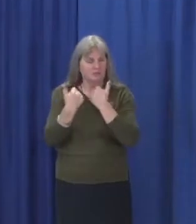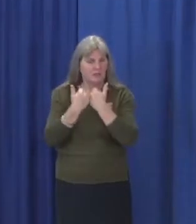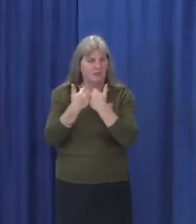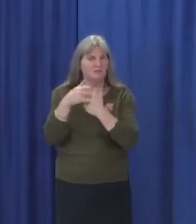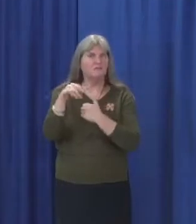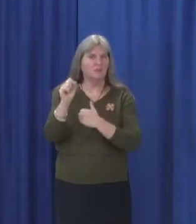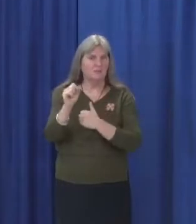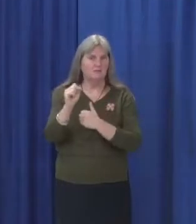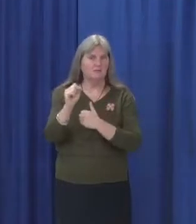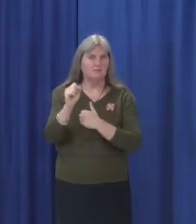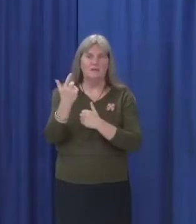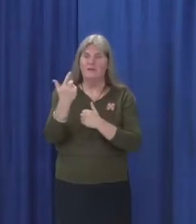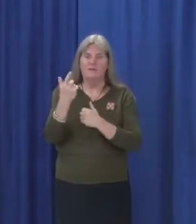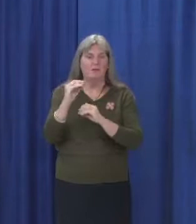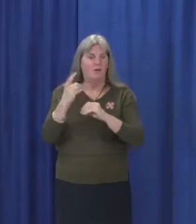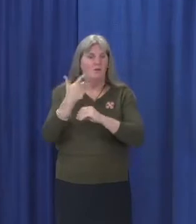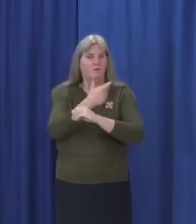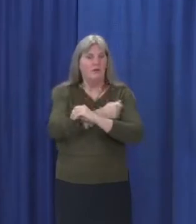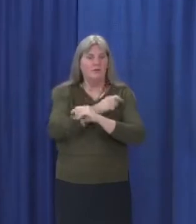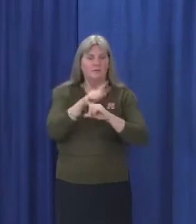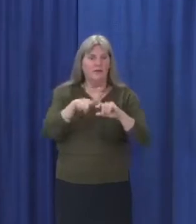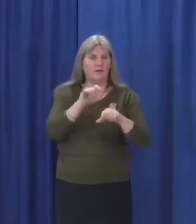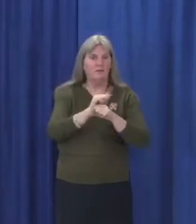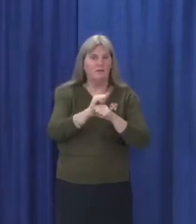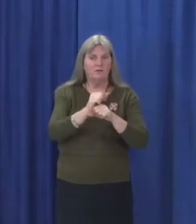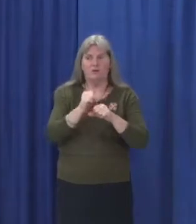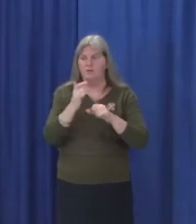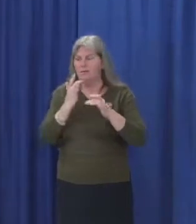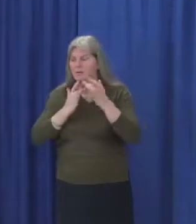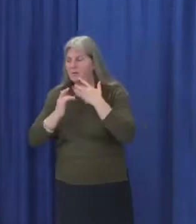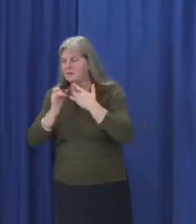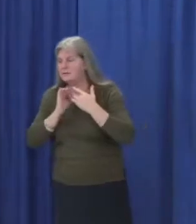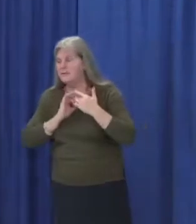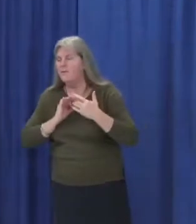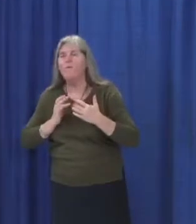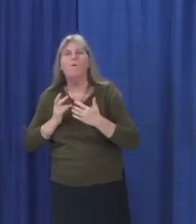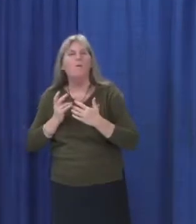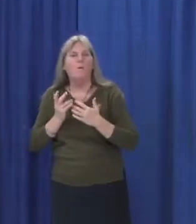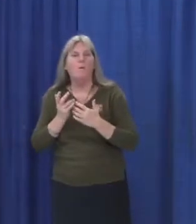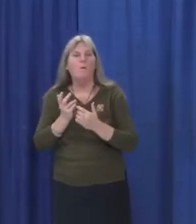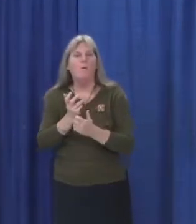ahead. The Public service commission is working through the logistics of